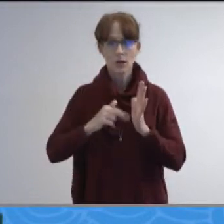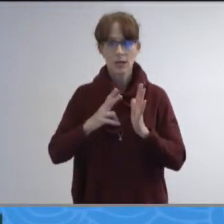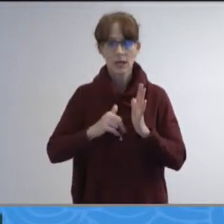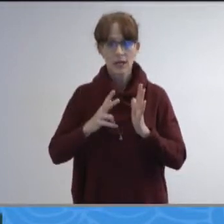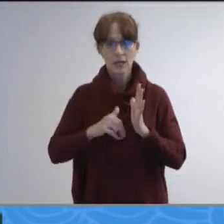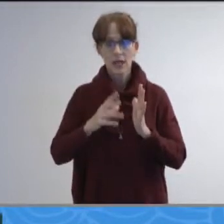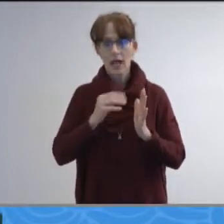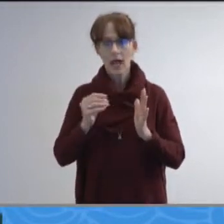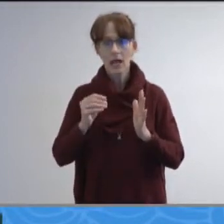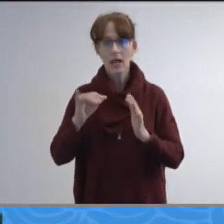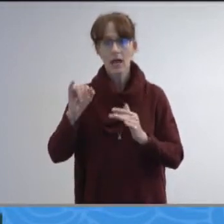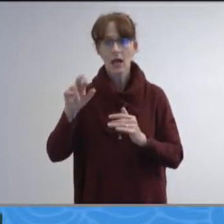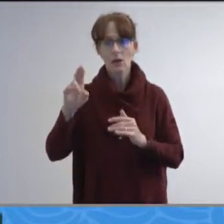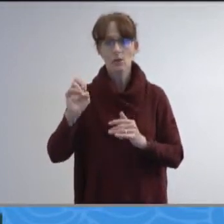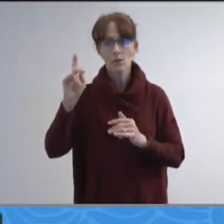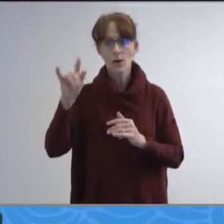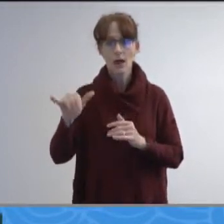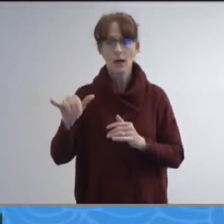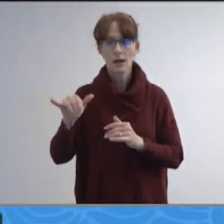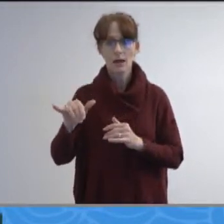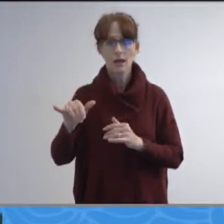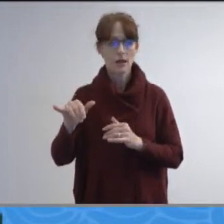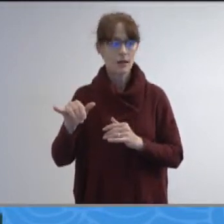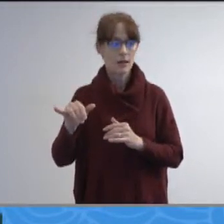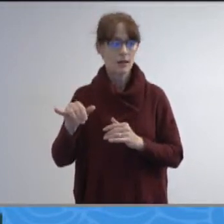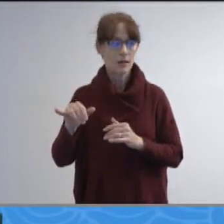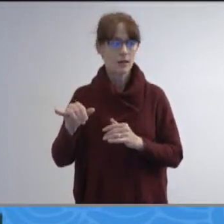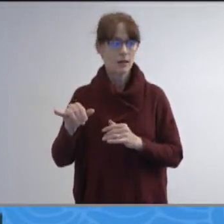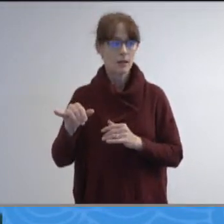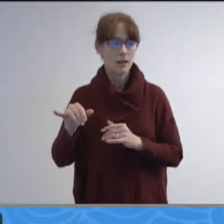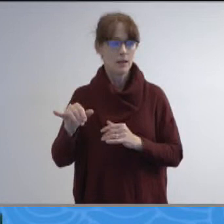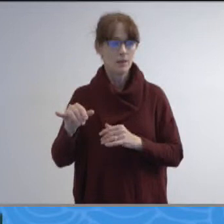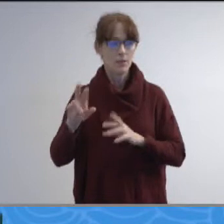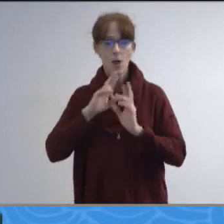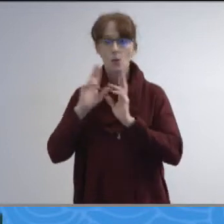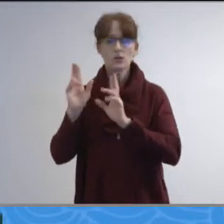and the i-Ready math Diagnostic results for your child.